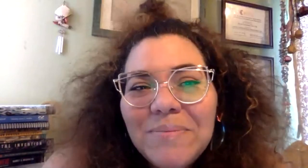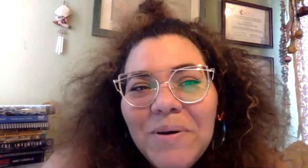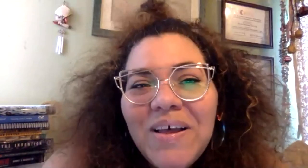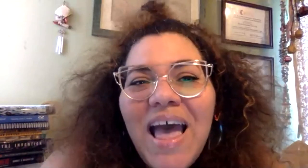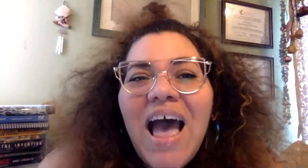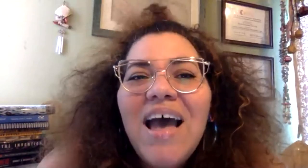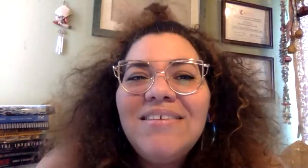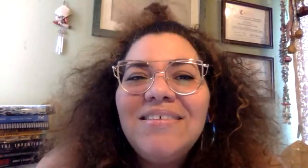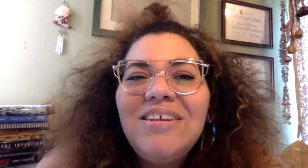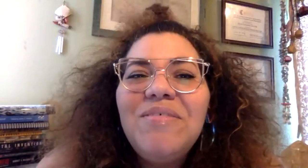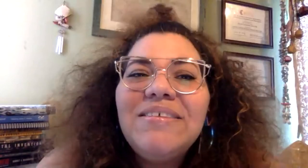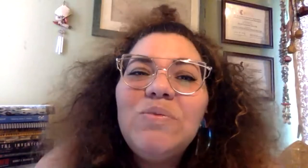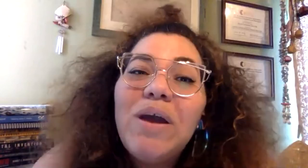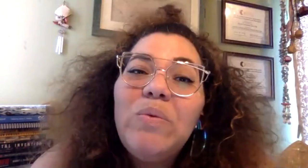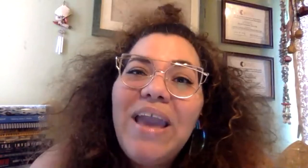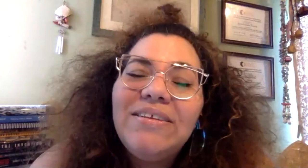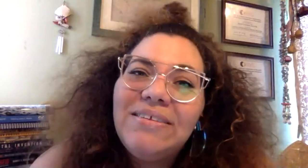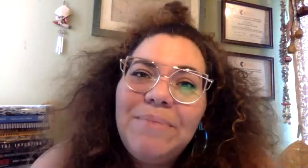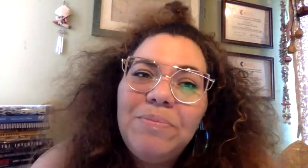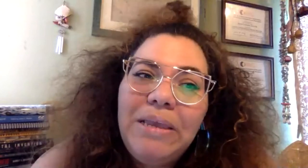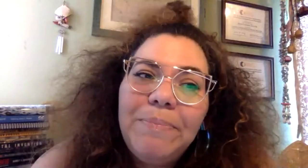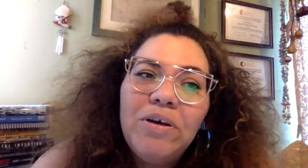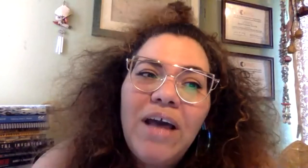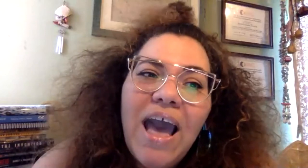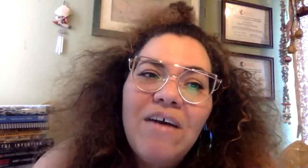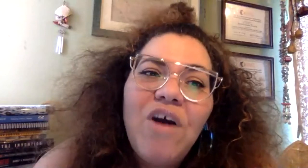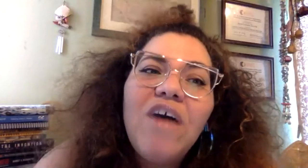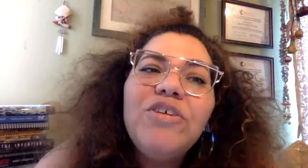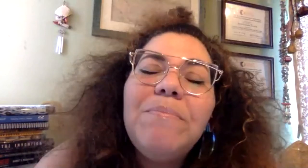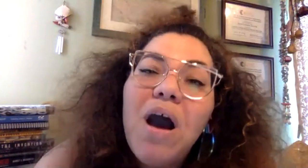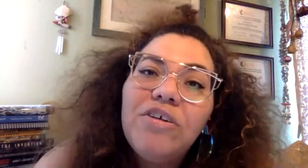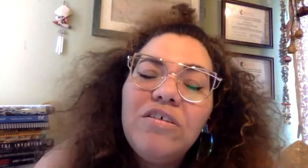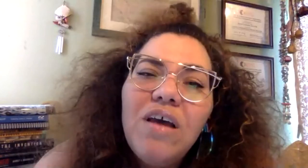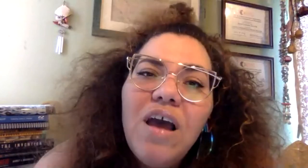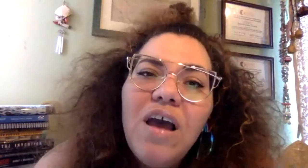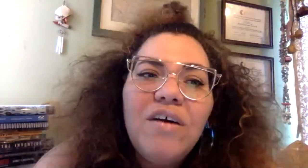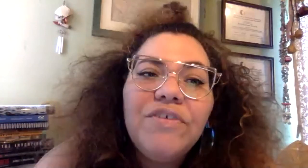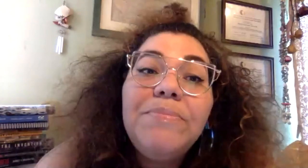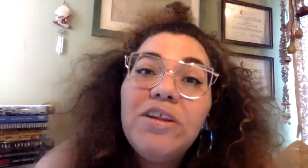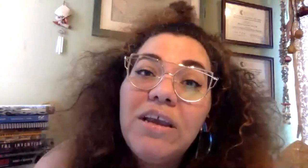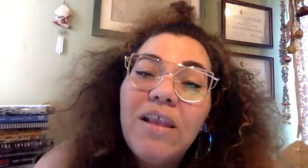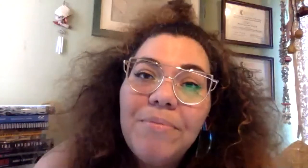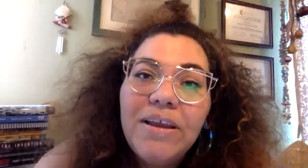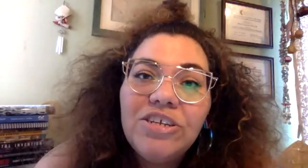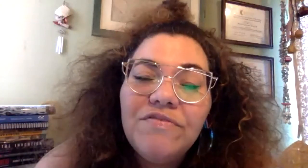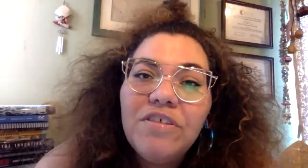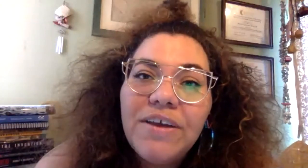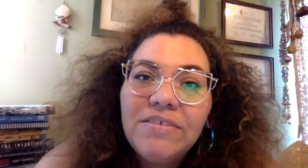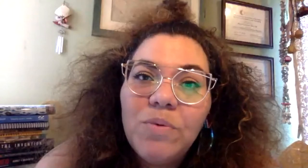And you know, this is one way that disabled people have offered a model of community collaboration for the rest of the world.